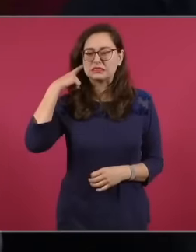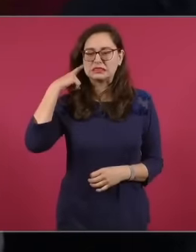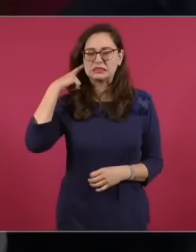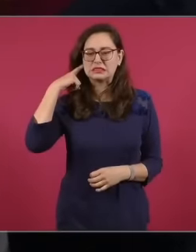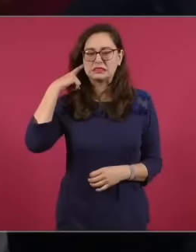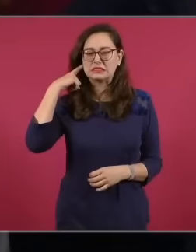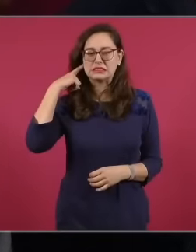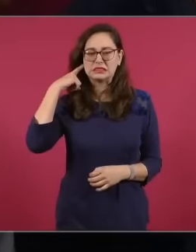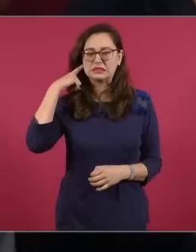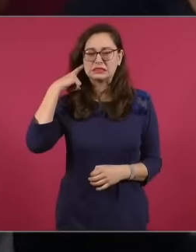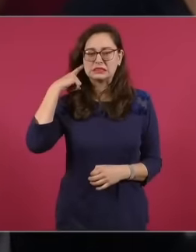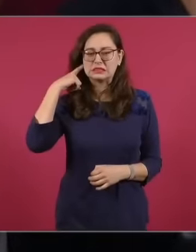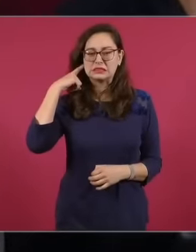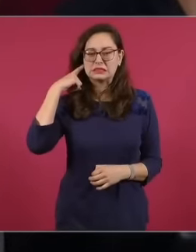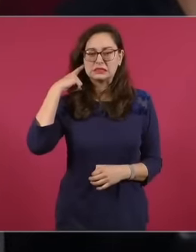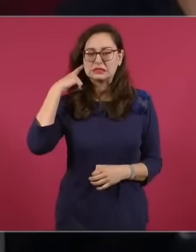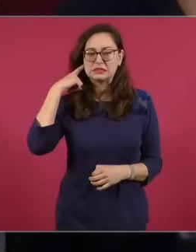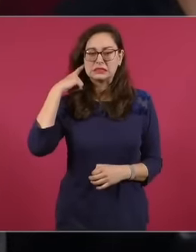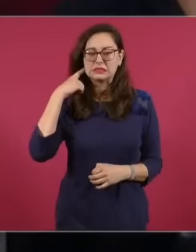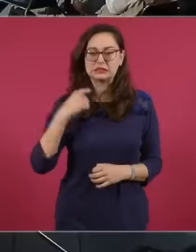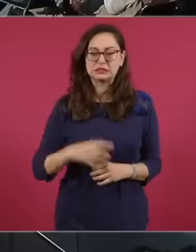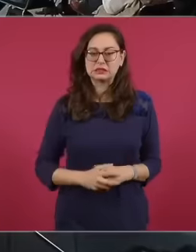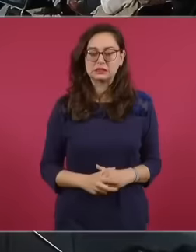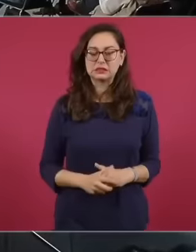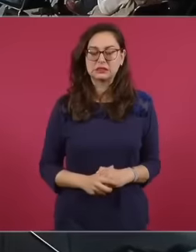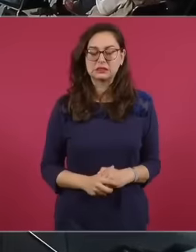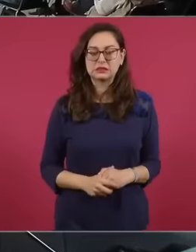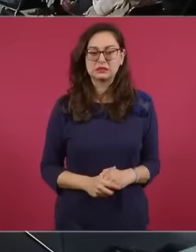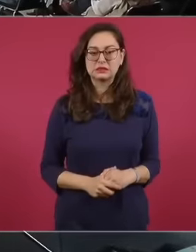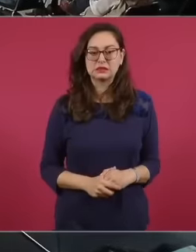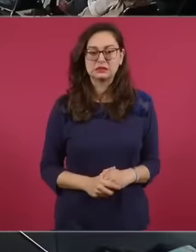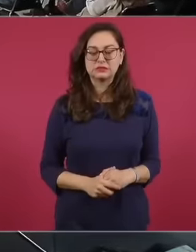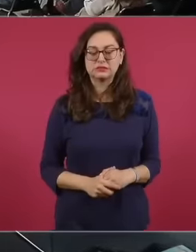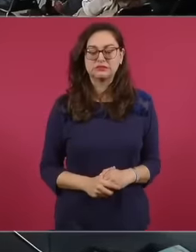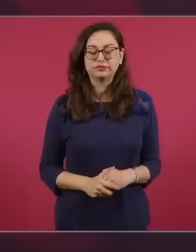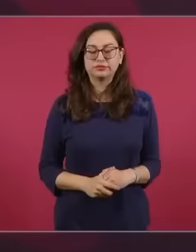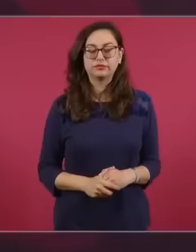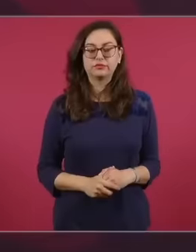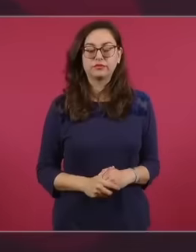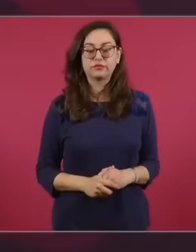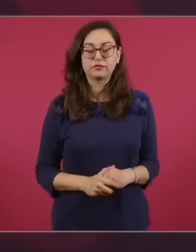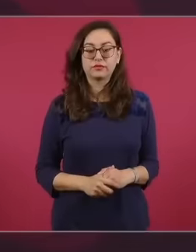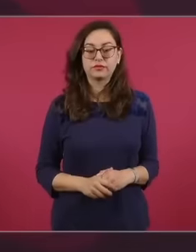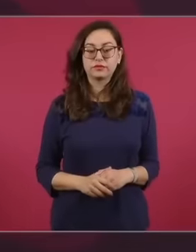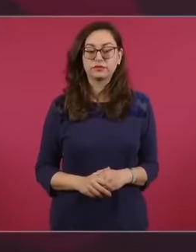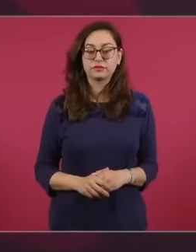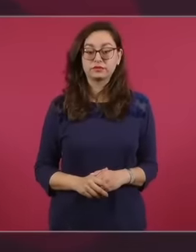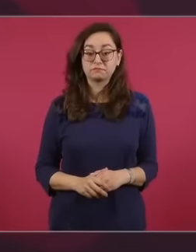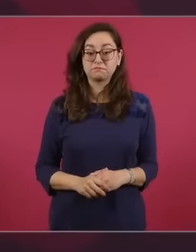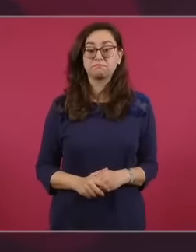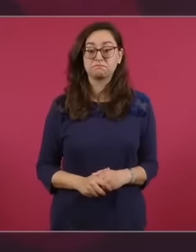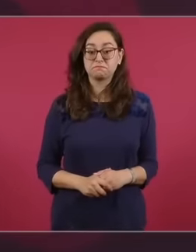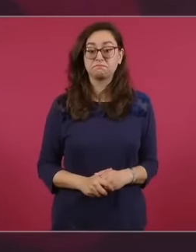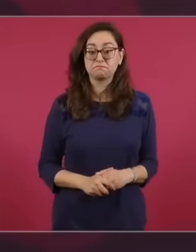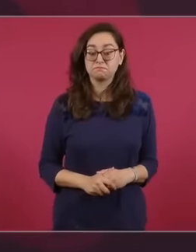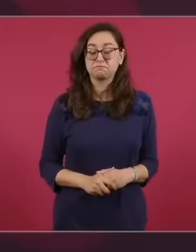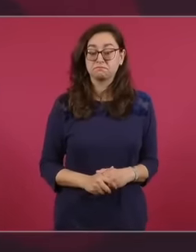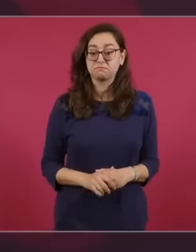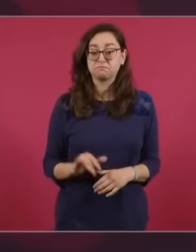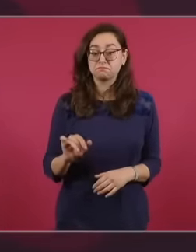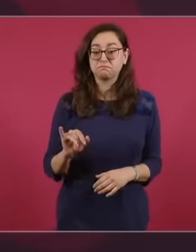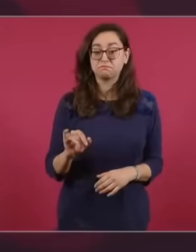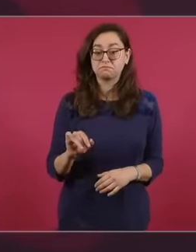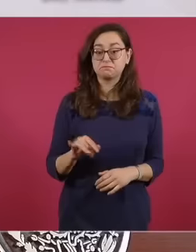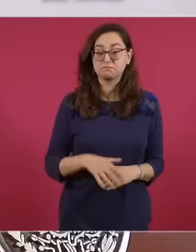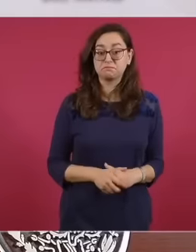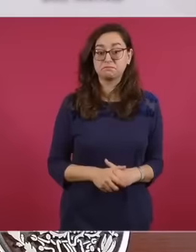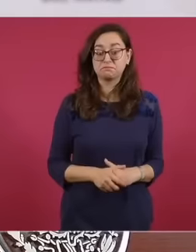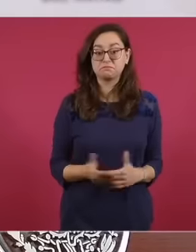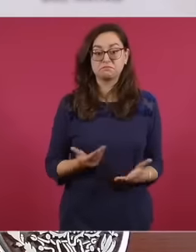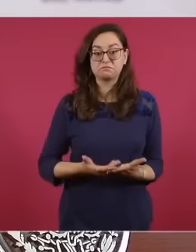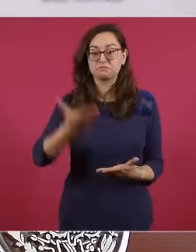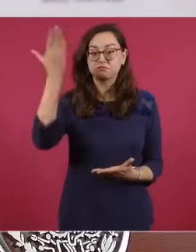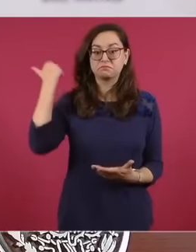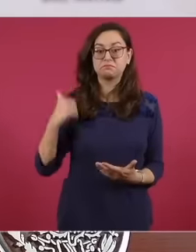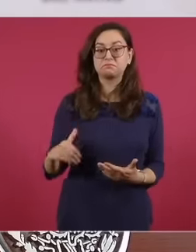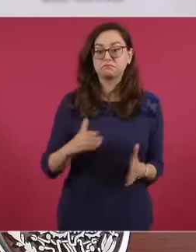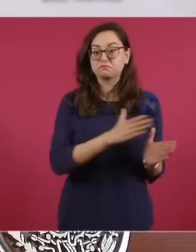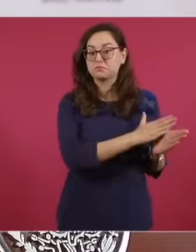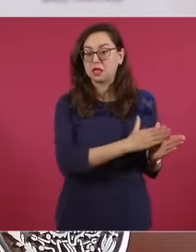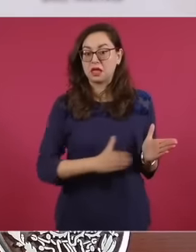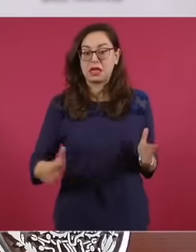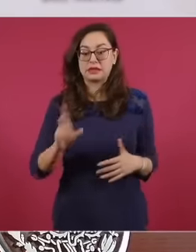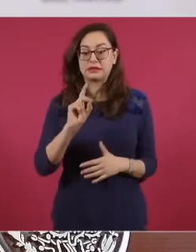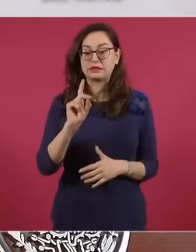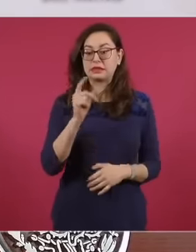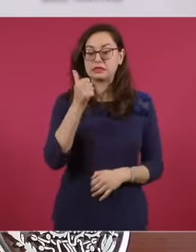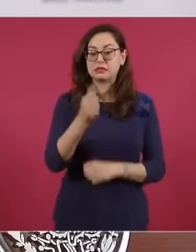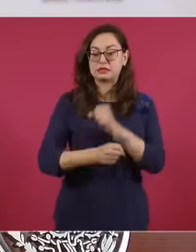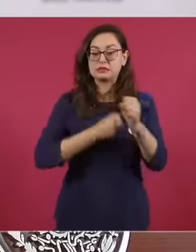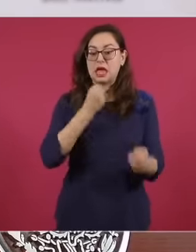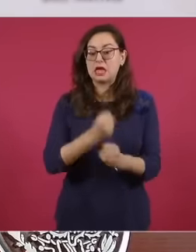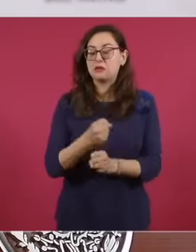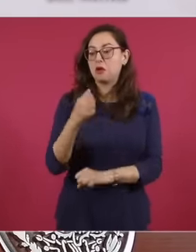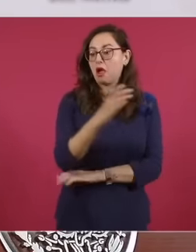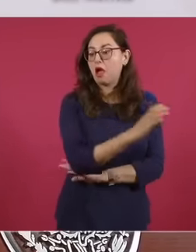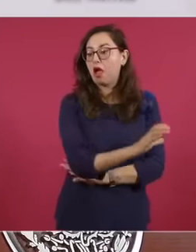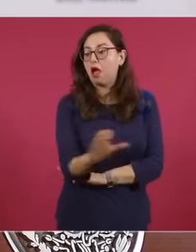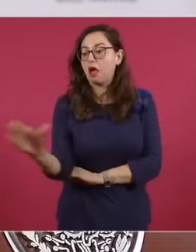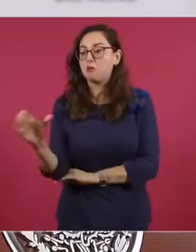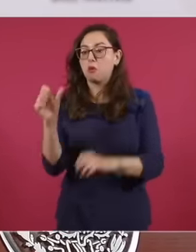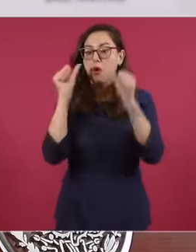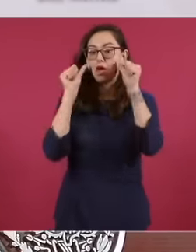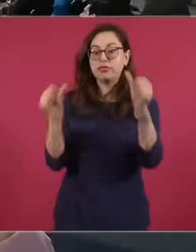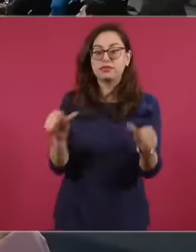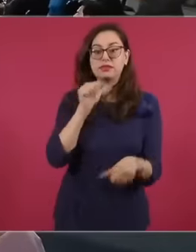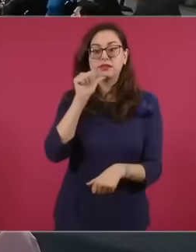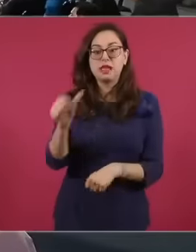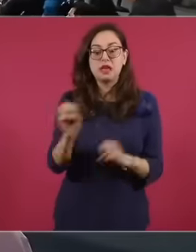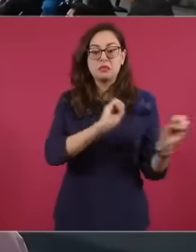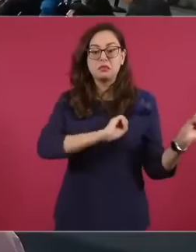because of these Yes yes because this uh they left the countryside in abandonment because they privatized